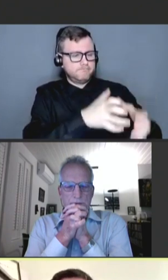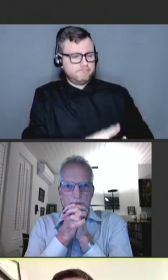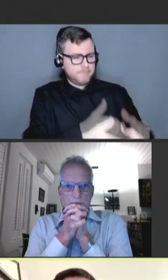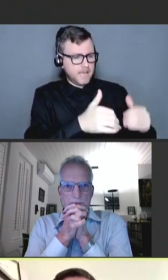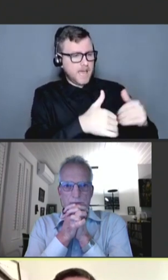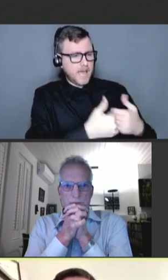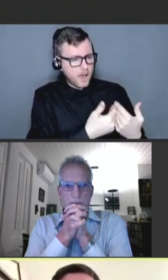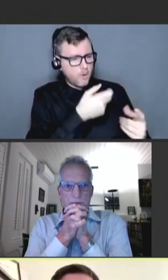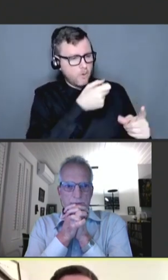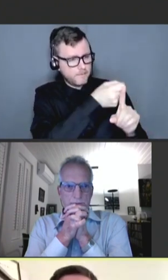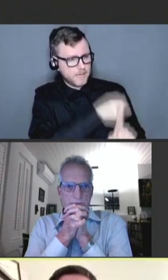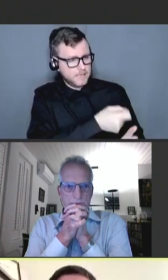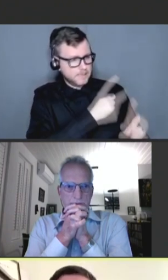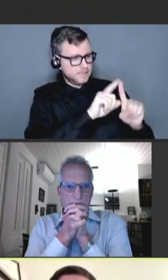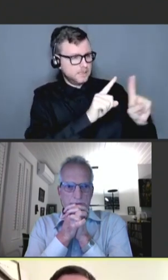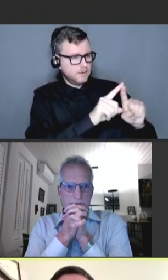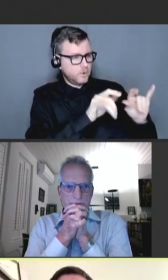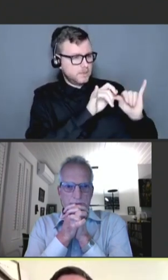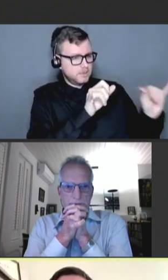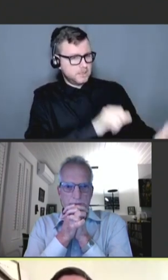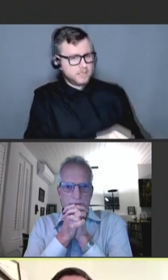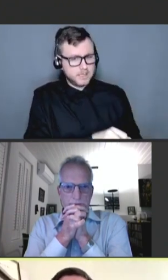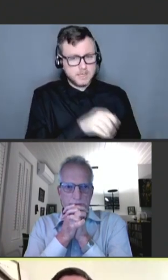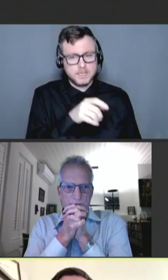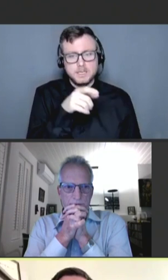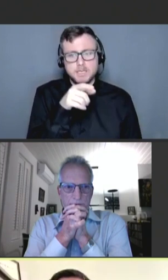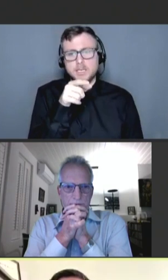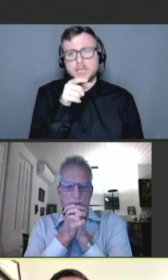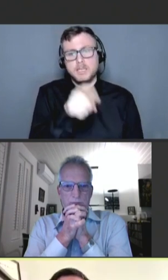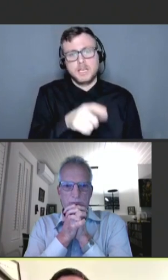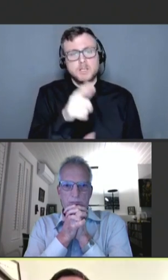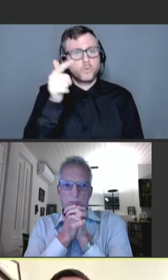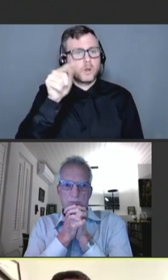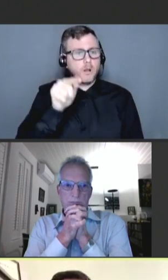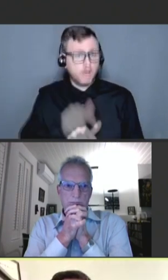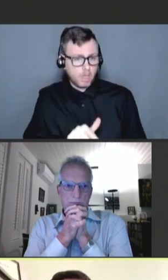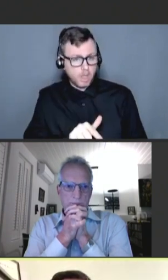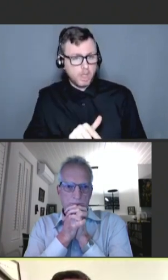and this is sort of a slide that summarized this reduction, both on the [unintelligible] scale